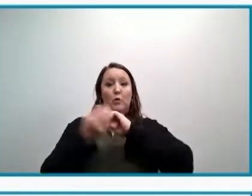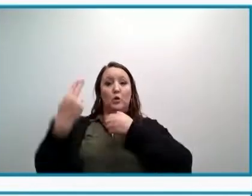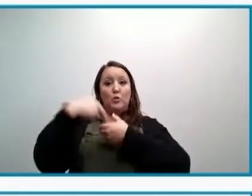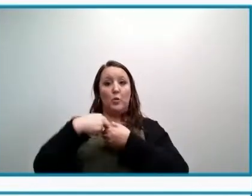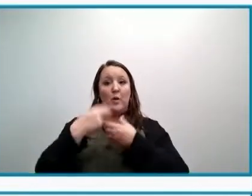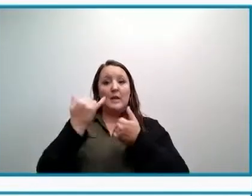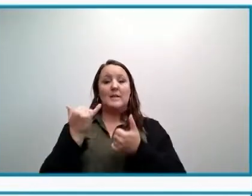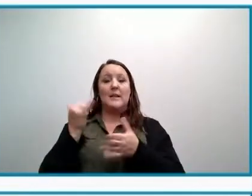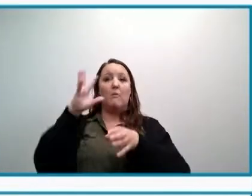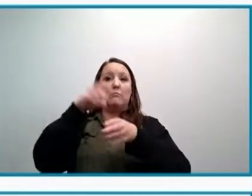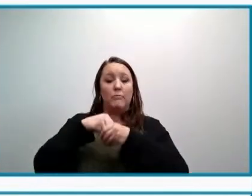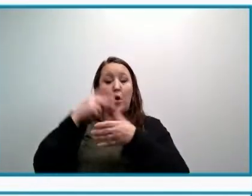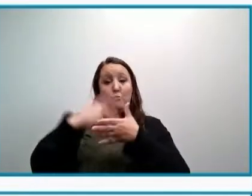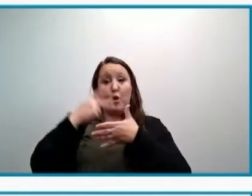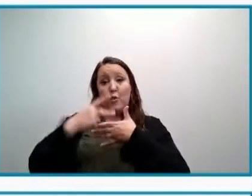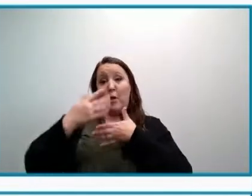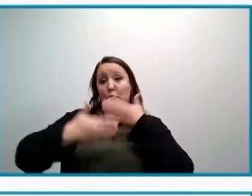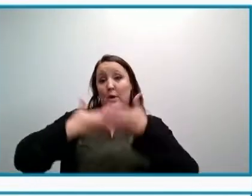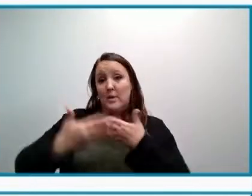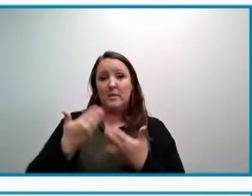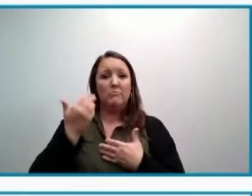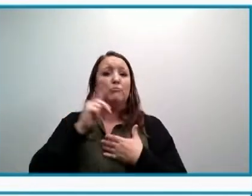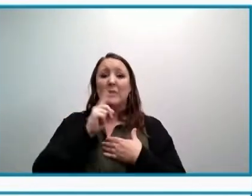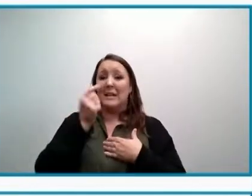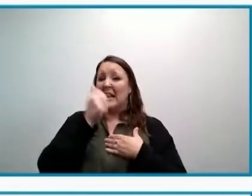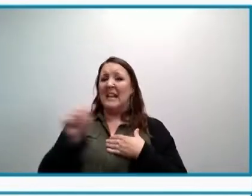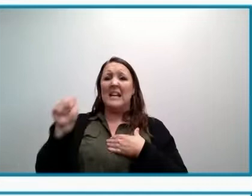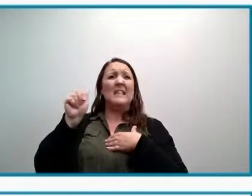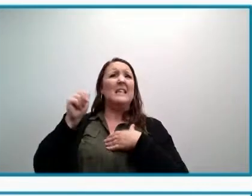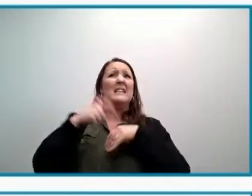process. Are there any times that you can think of where